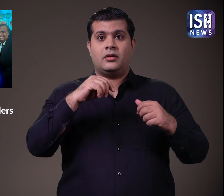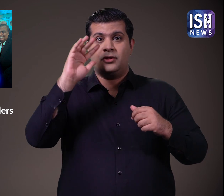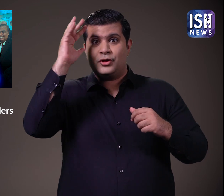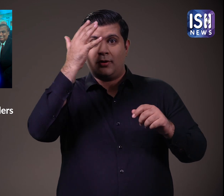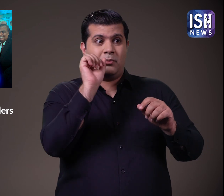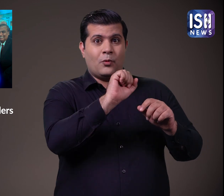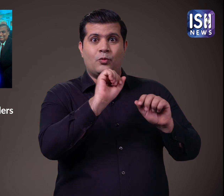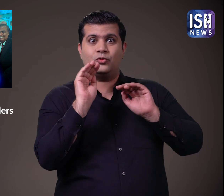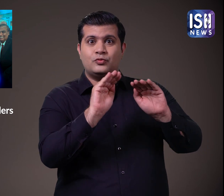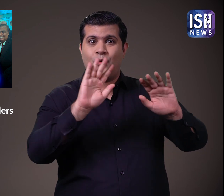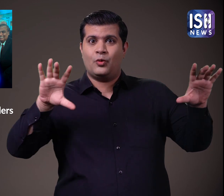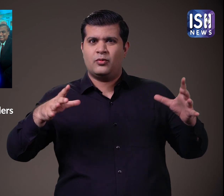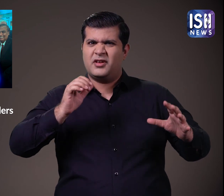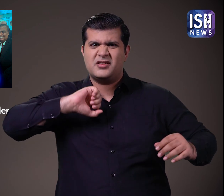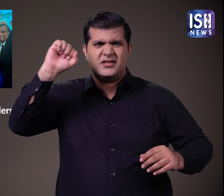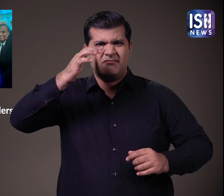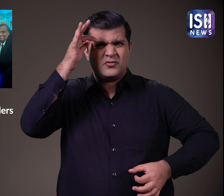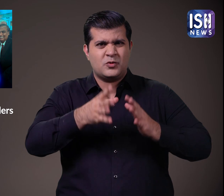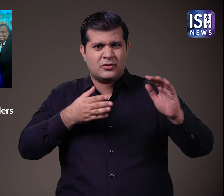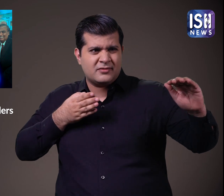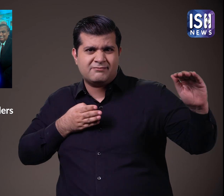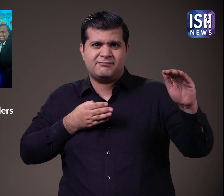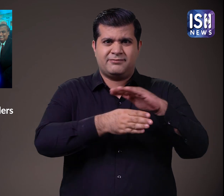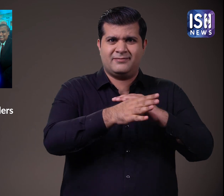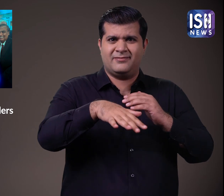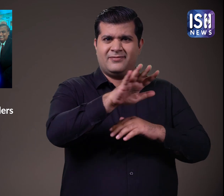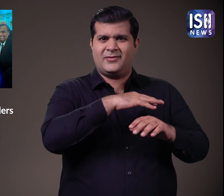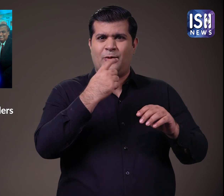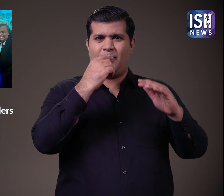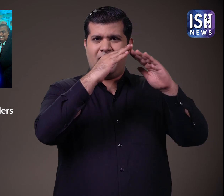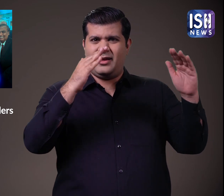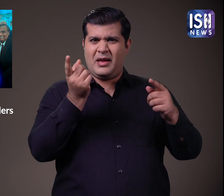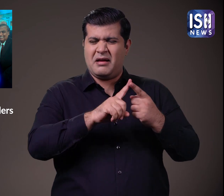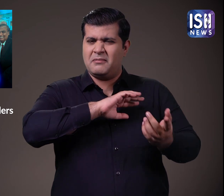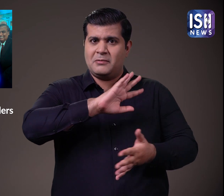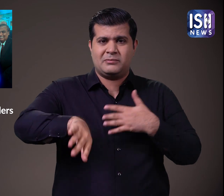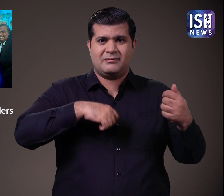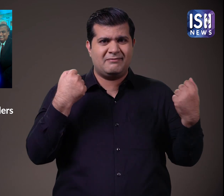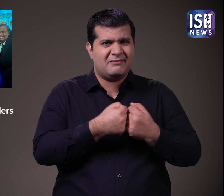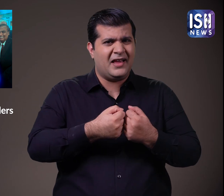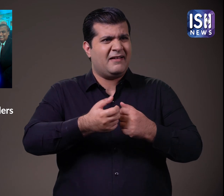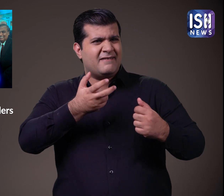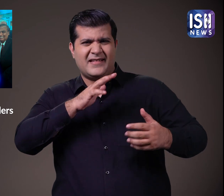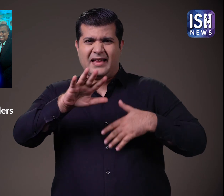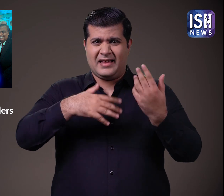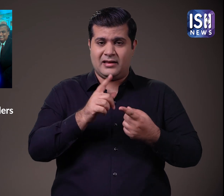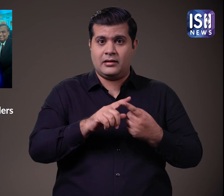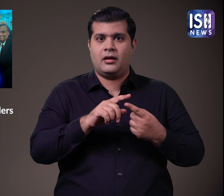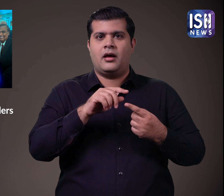Trump's angry supporters had stormed into the White House and there was a huge chaos.